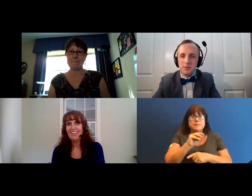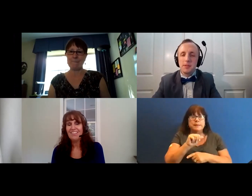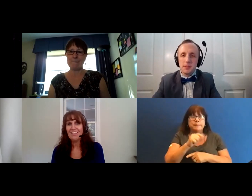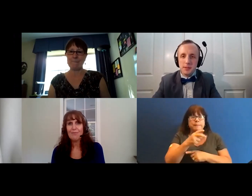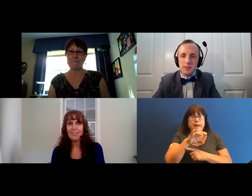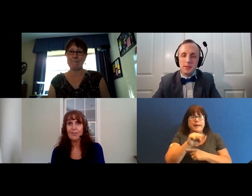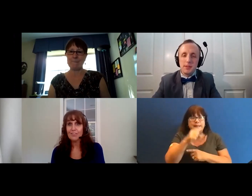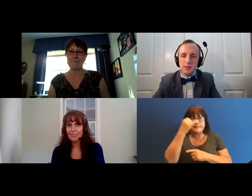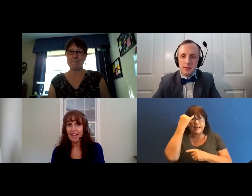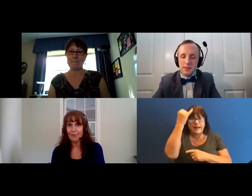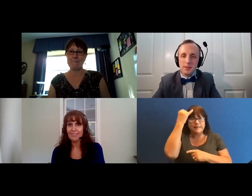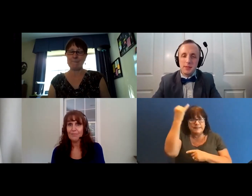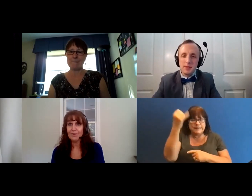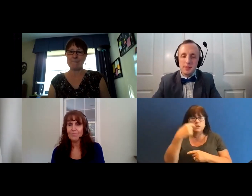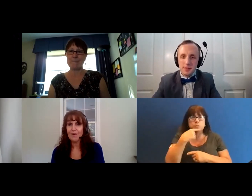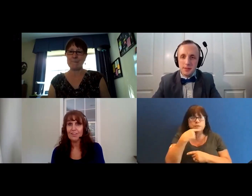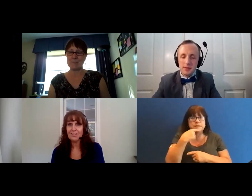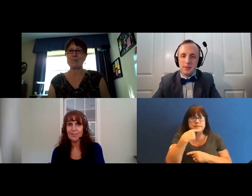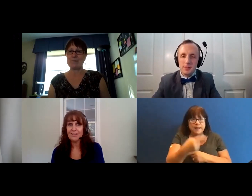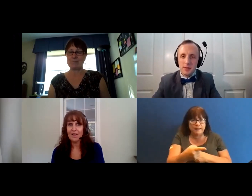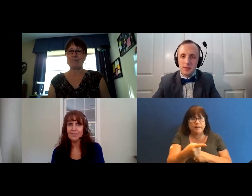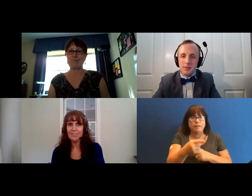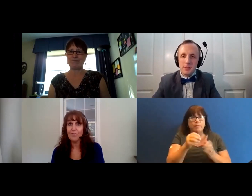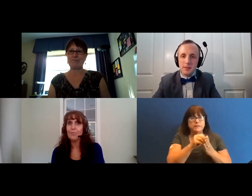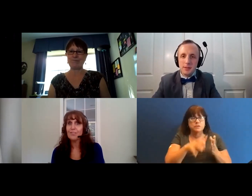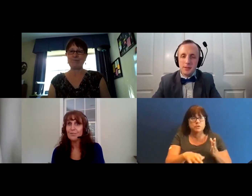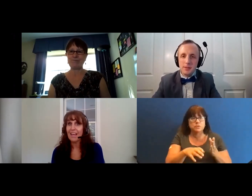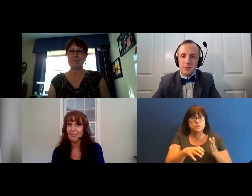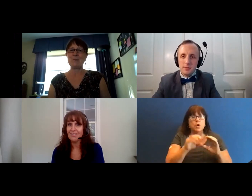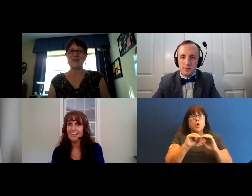that they really are student hours. I've heard some faculty here at Towson call them student hours,